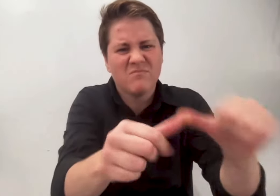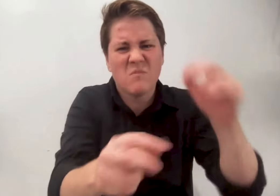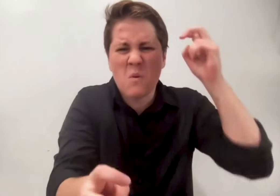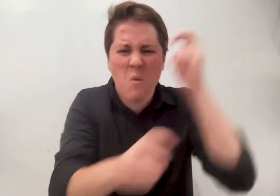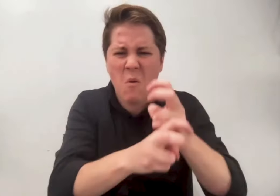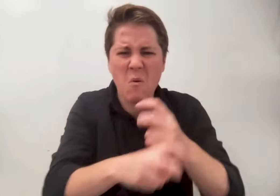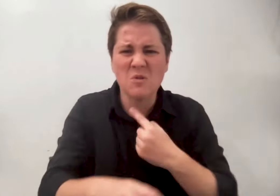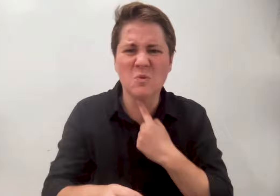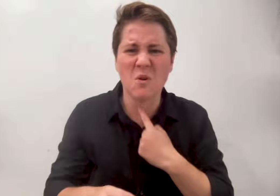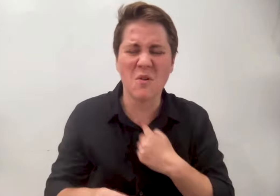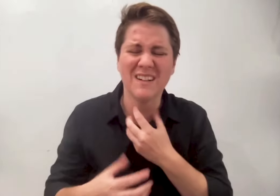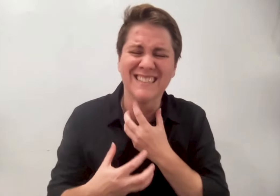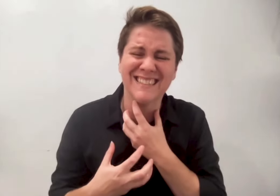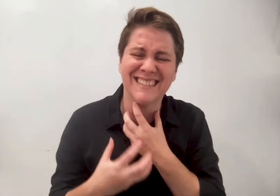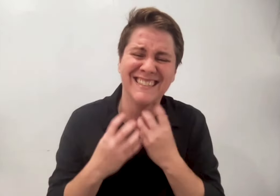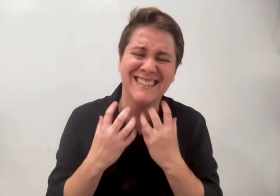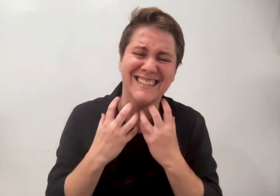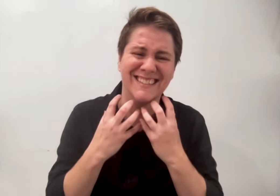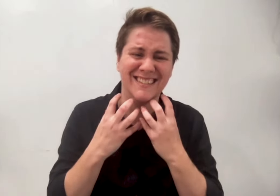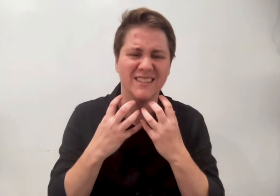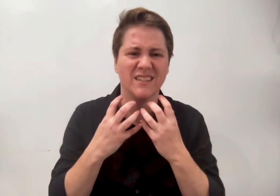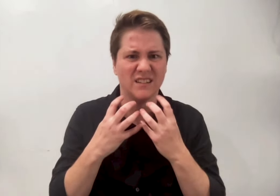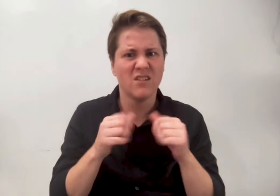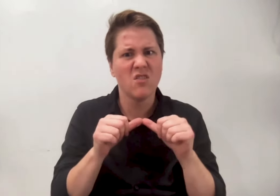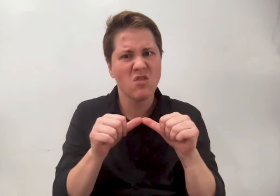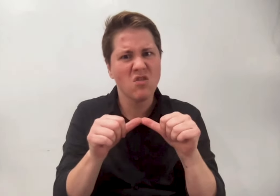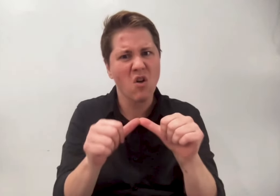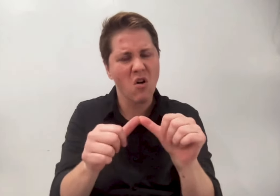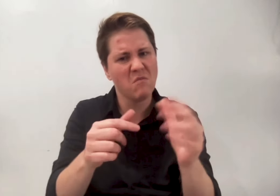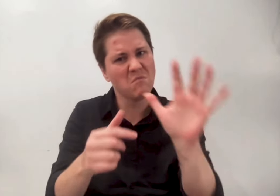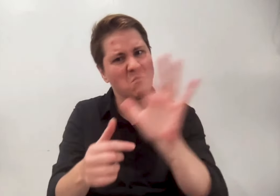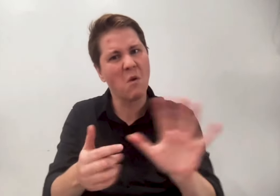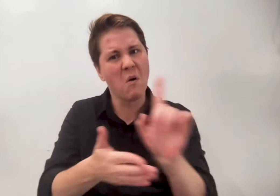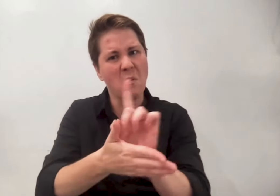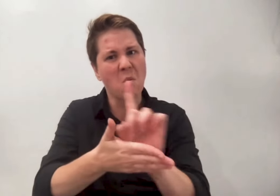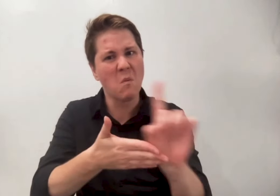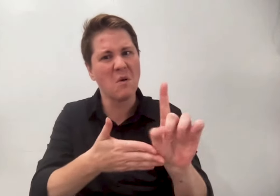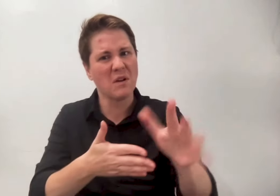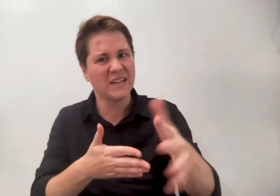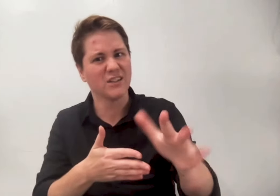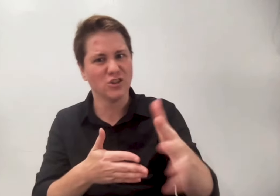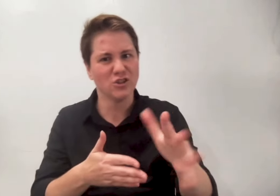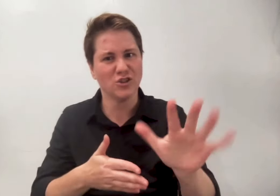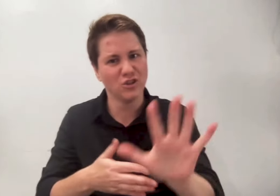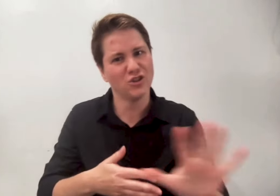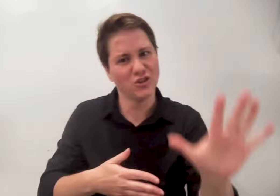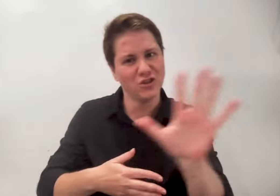It was incredibly hard to swollow and there was a lot of pain. This lasted for about a week.